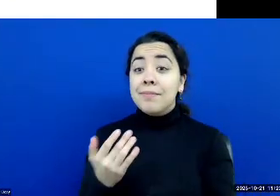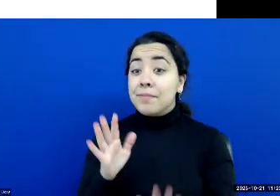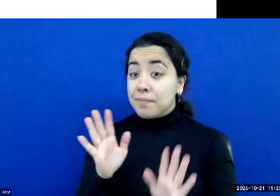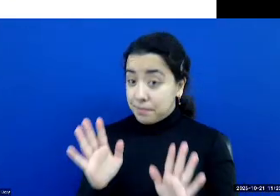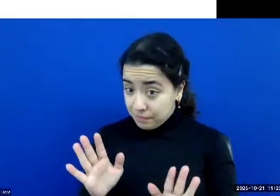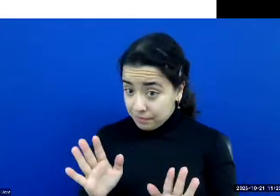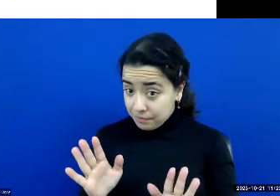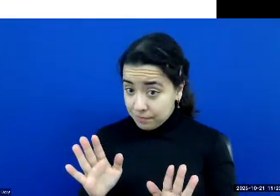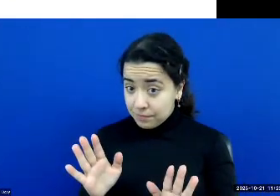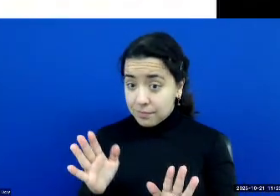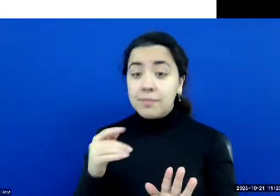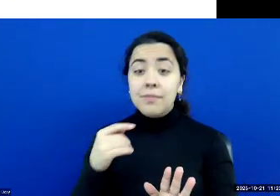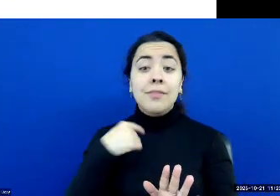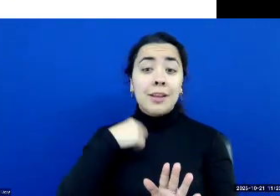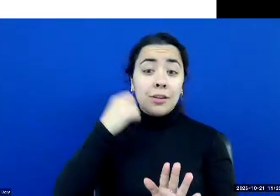Kathleen DeForest: Now, I will concede…